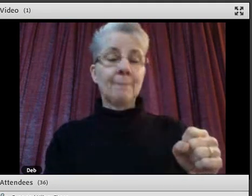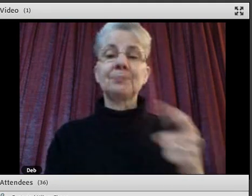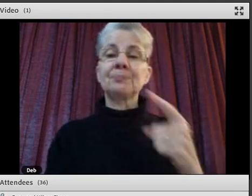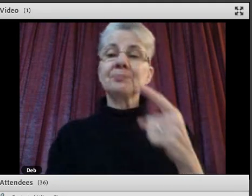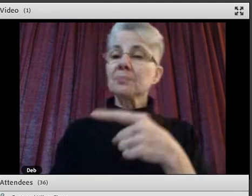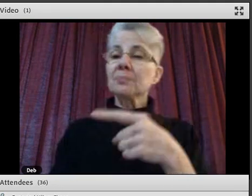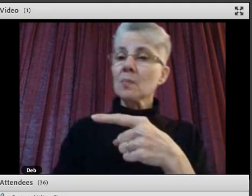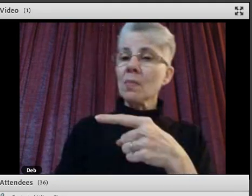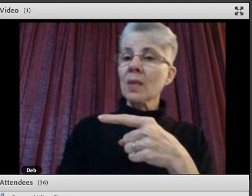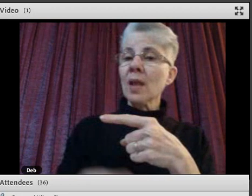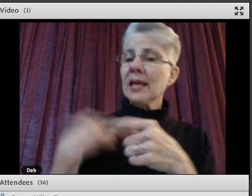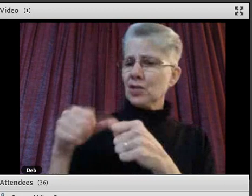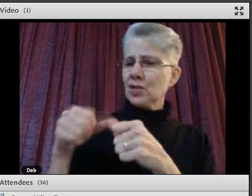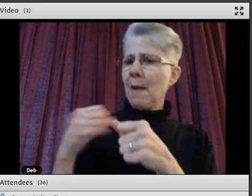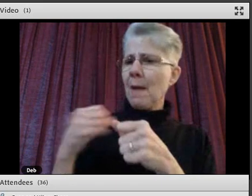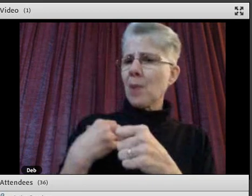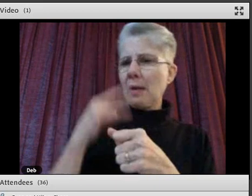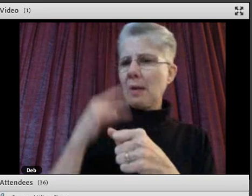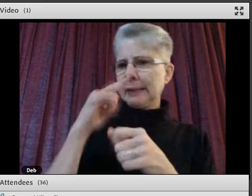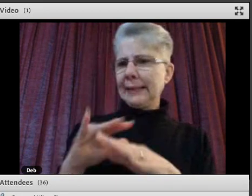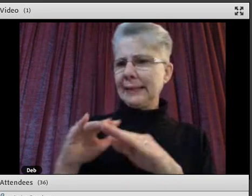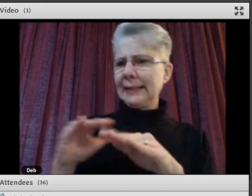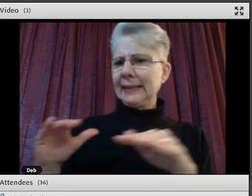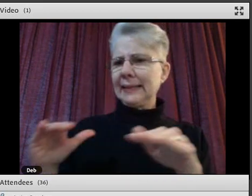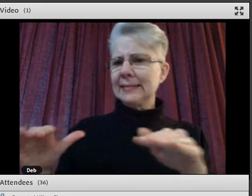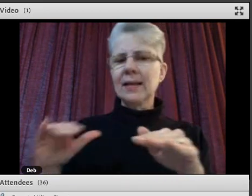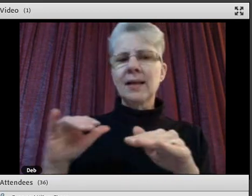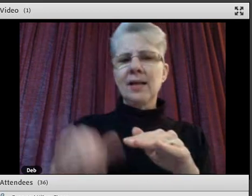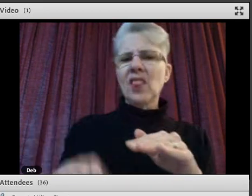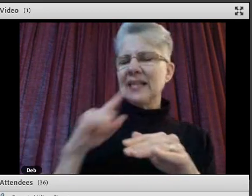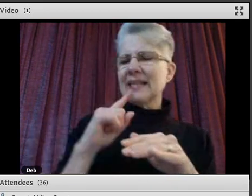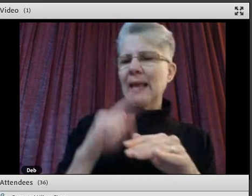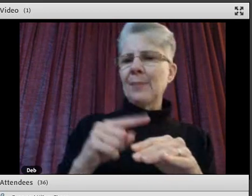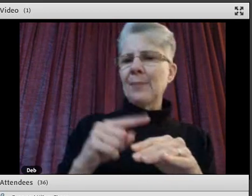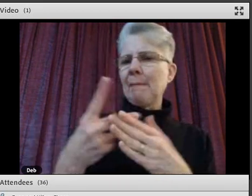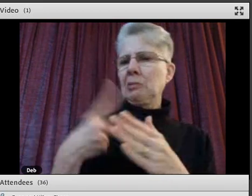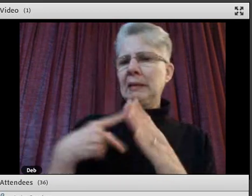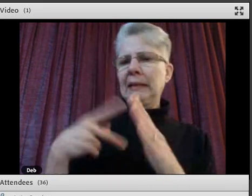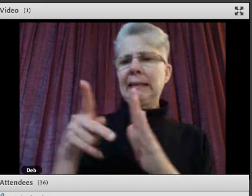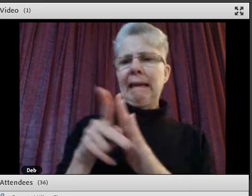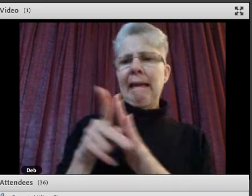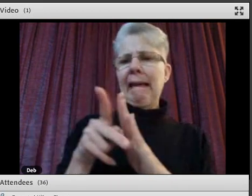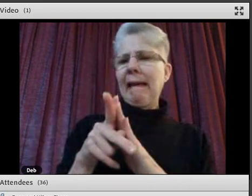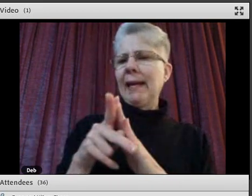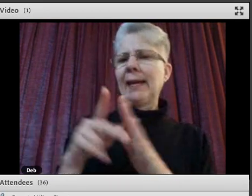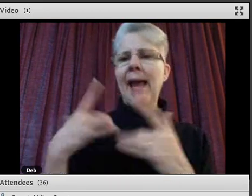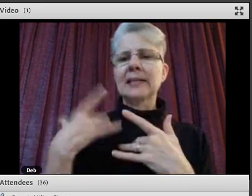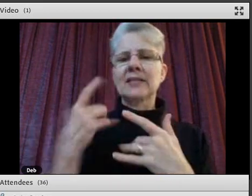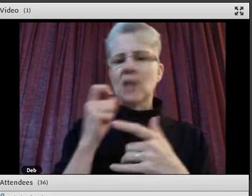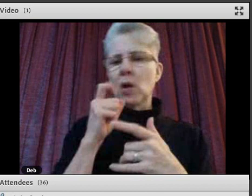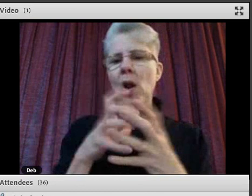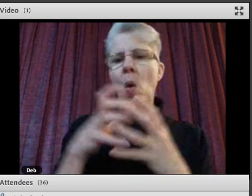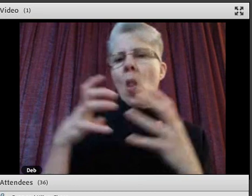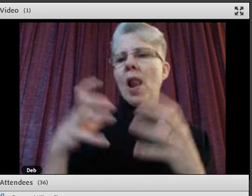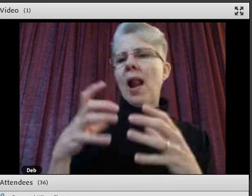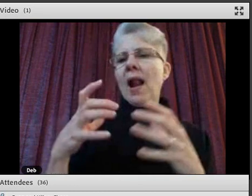Ryan: And kind of keeping in mind our little kids here, these can be pre-K activities. They don't need a whole ton of coordination